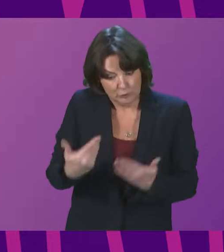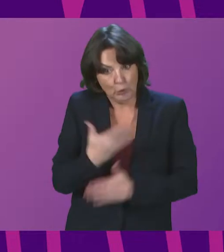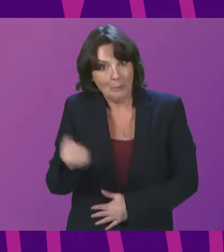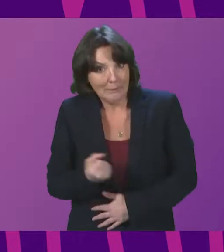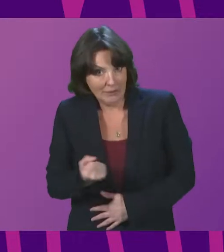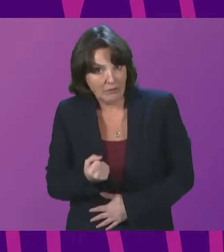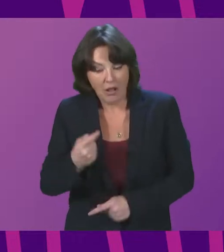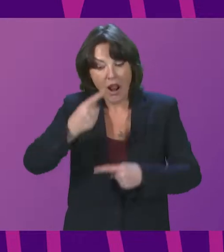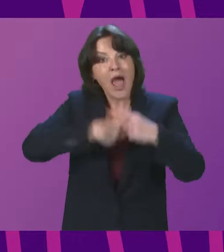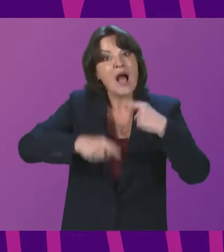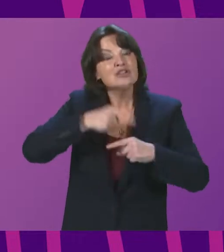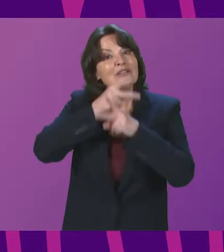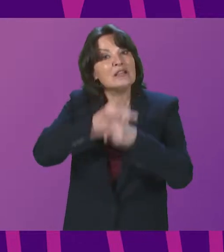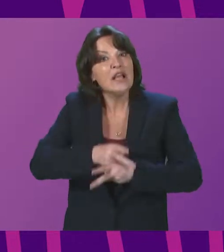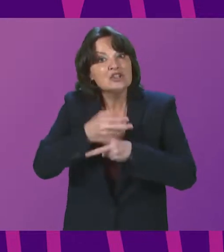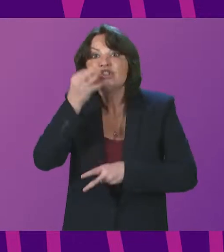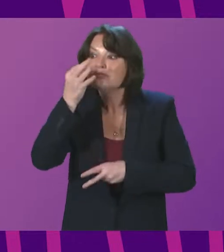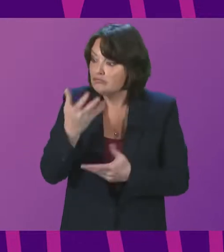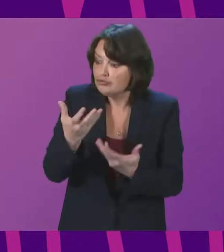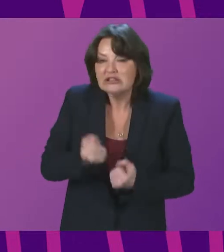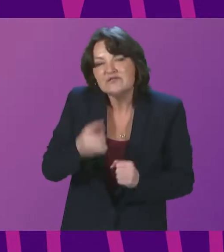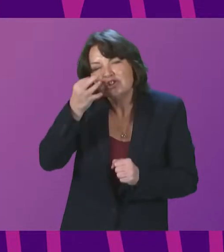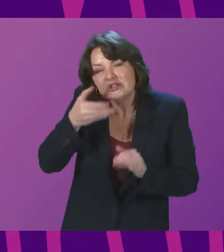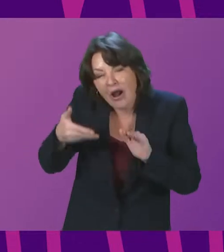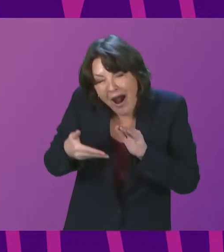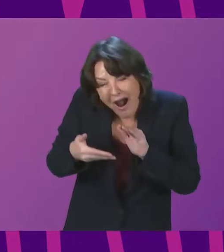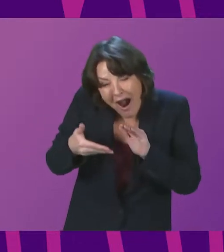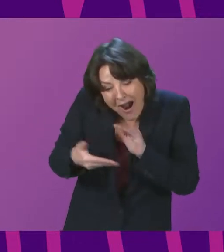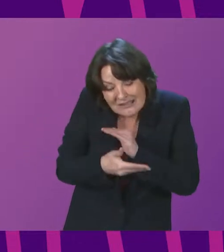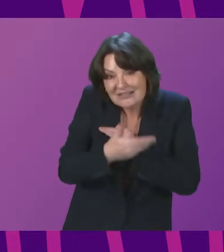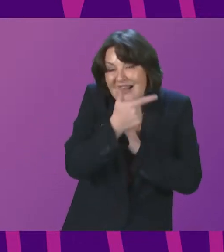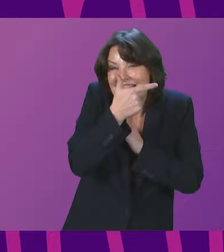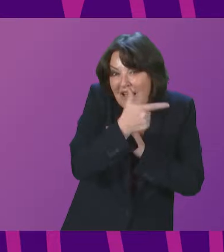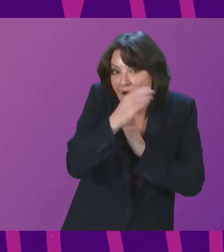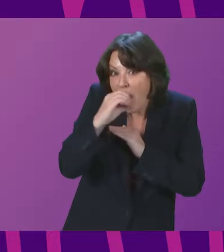Last year, through the supplement, carers got just under £700 more than carers in the